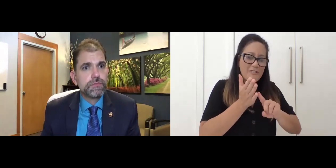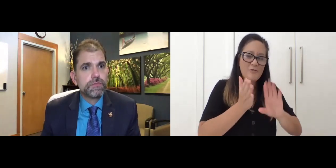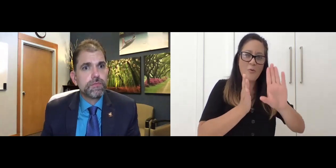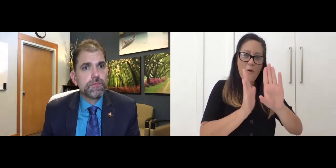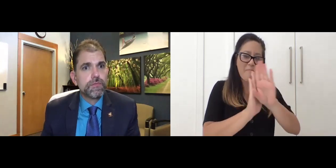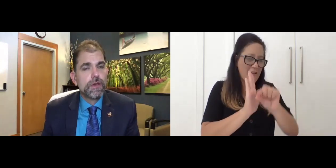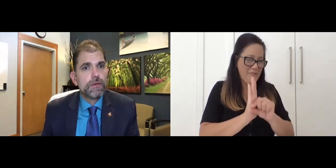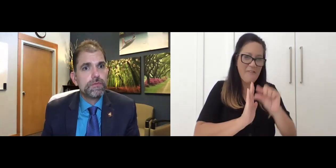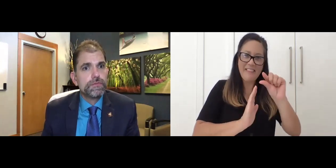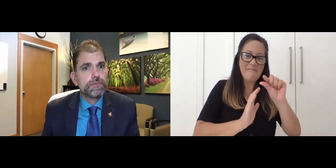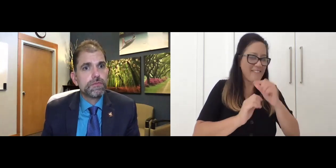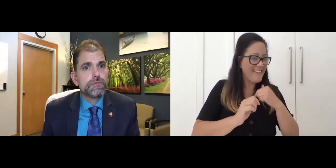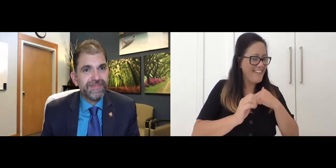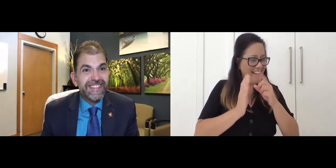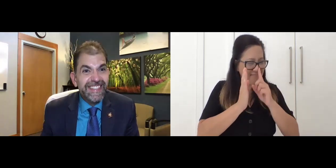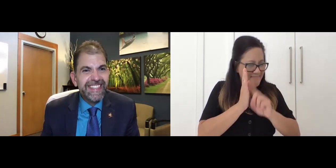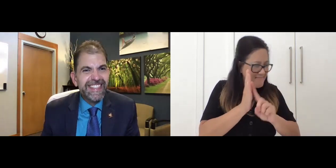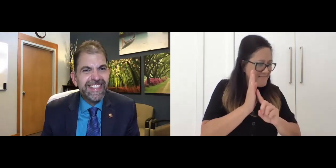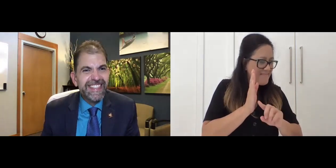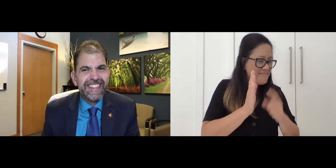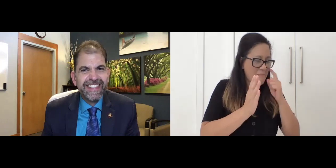I'd done a little bit of research on your background